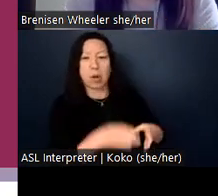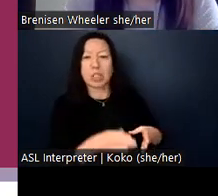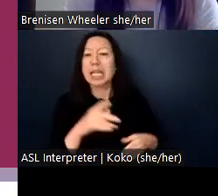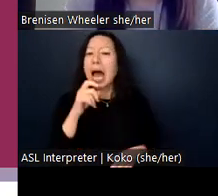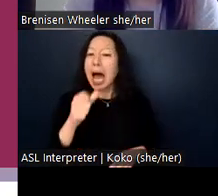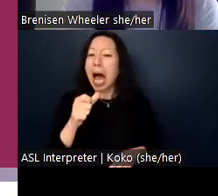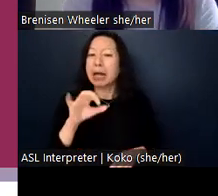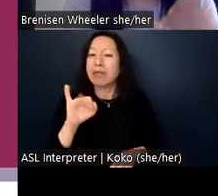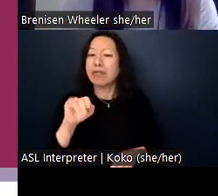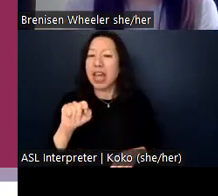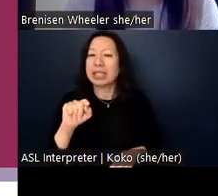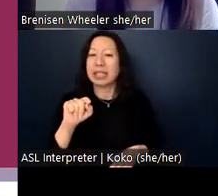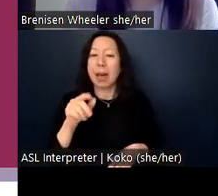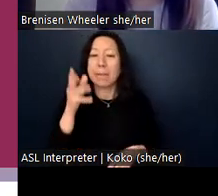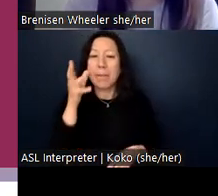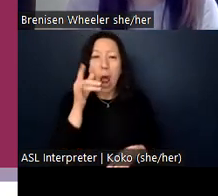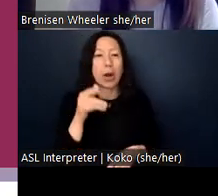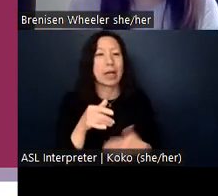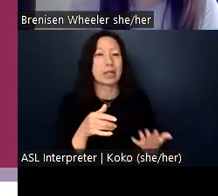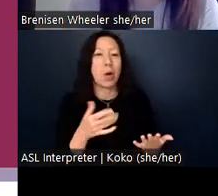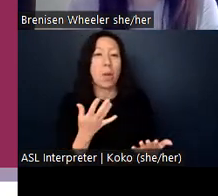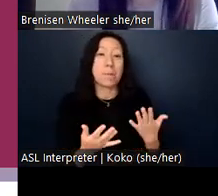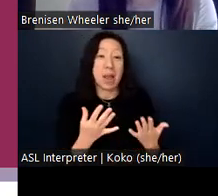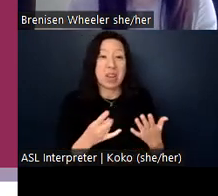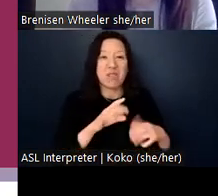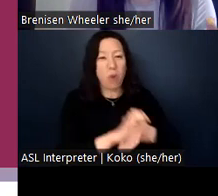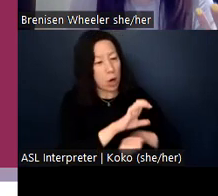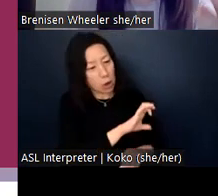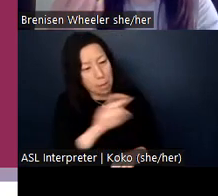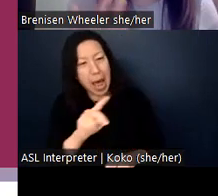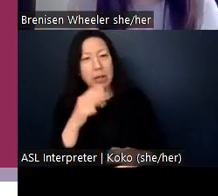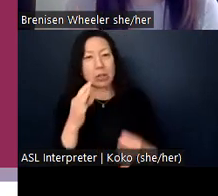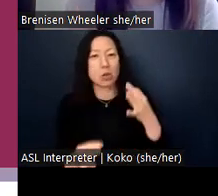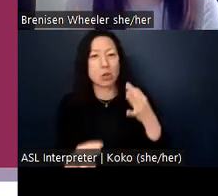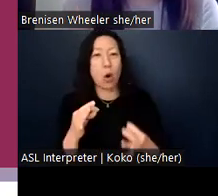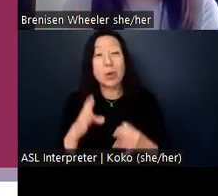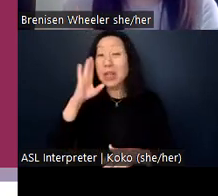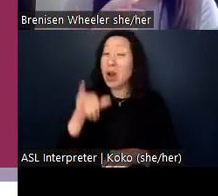Court isn't often a very trauma informed environment. It is oftentimes very